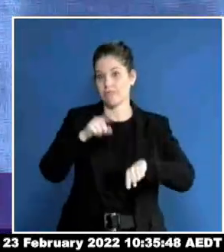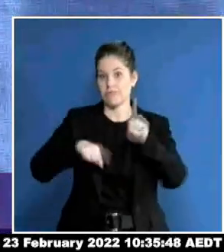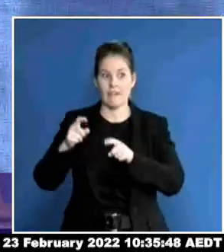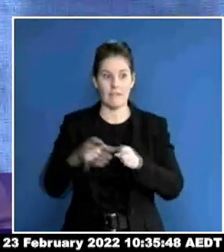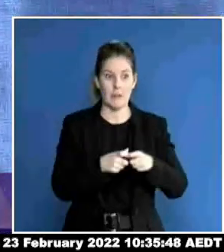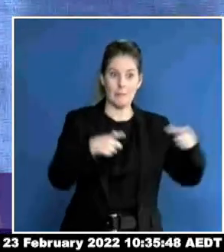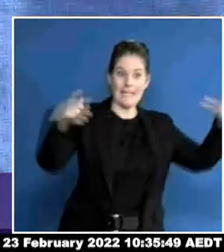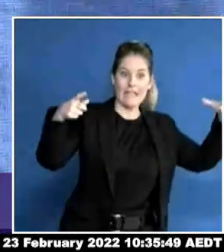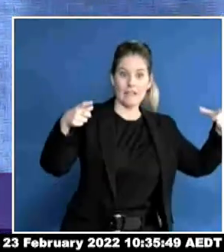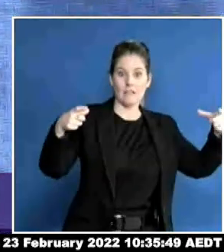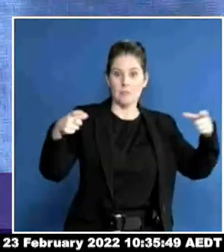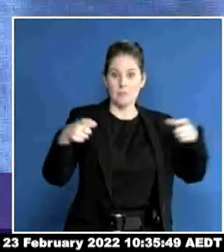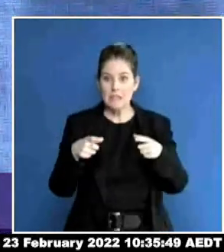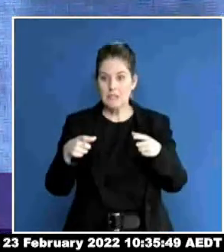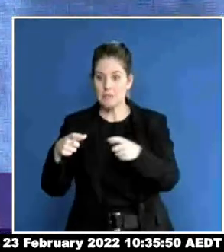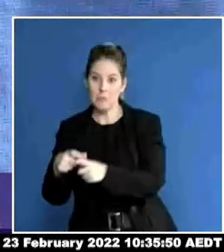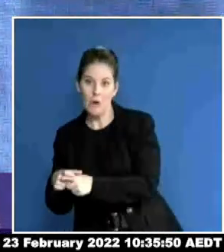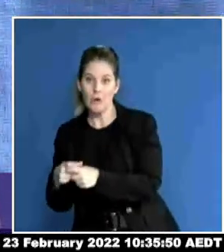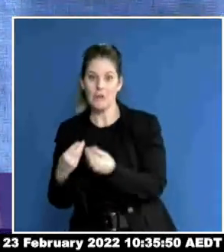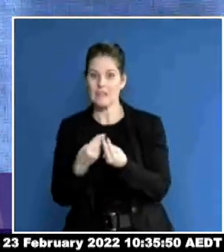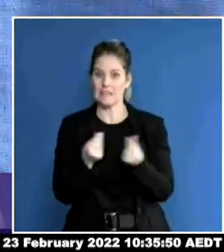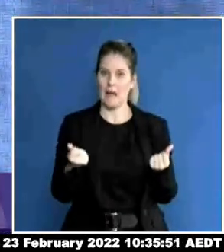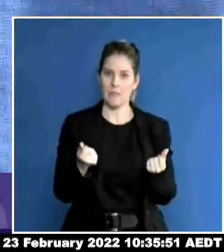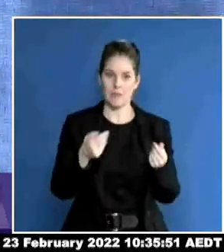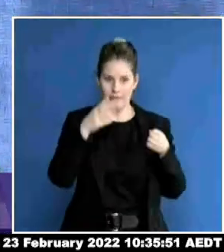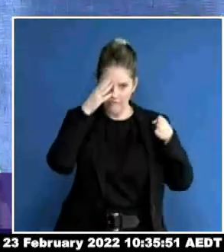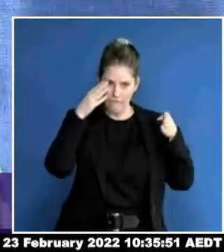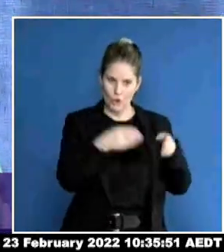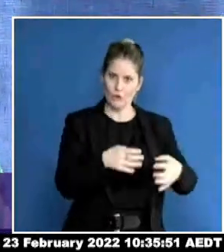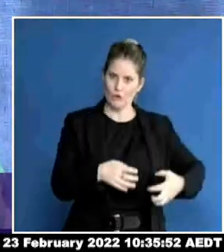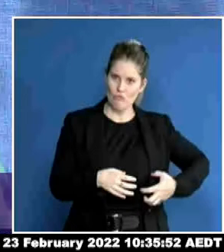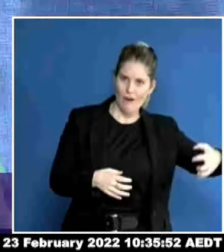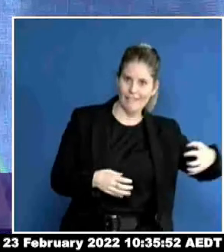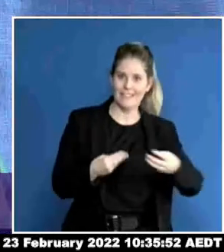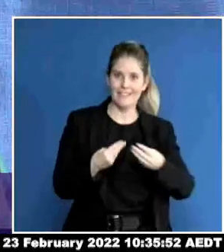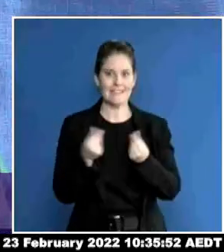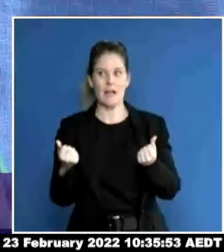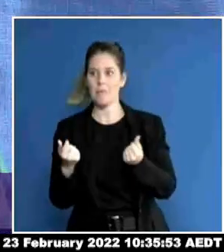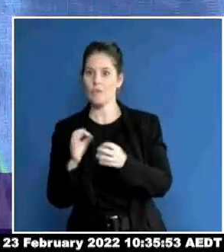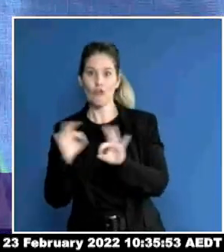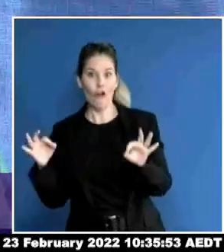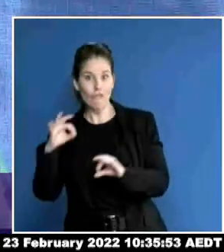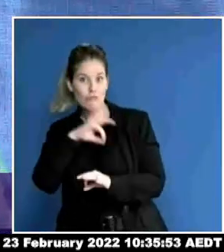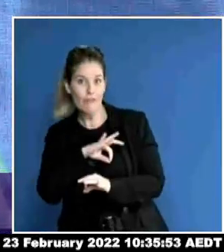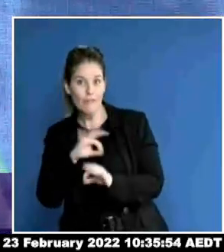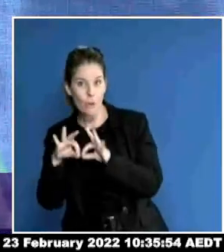organisations. They have experience in supporting people with disability as well as